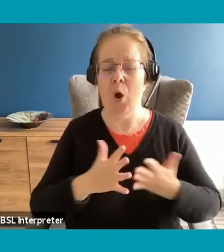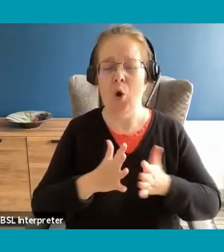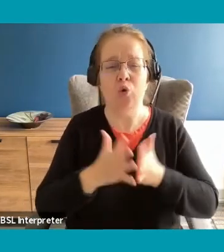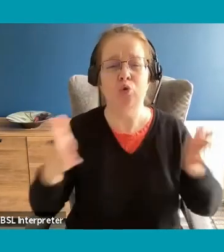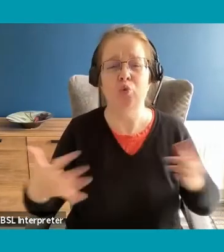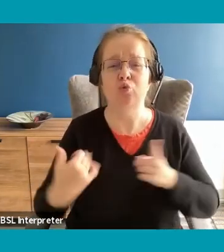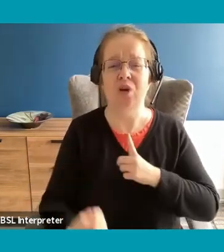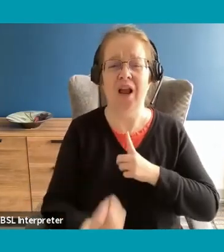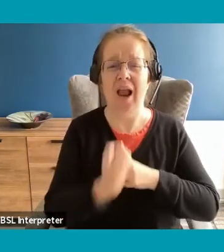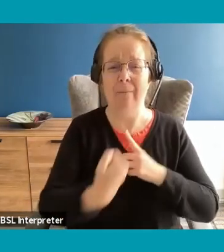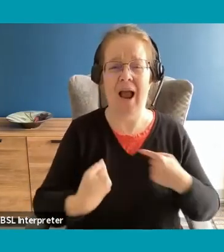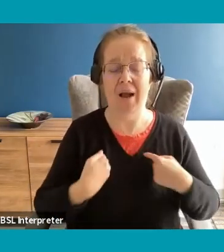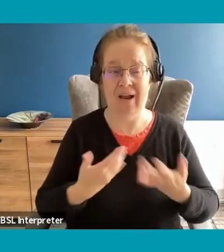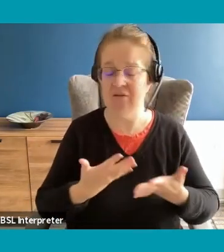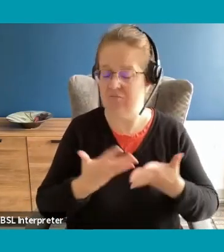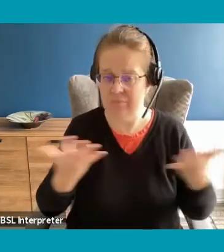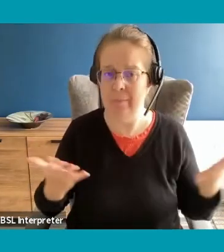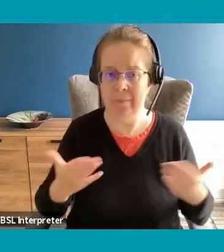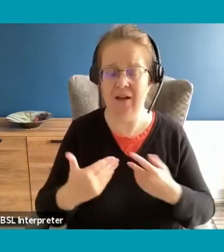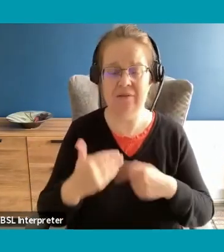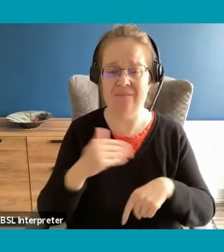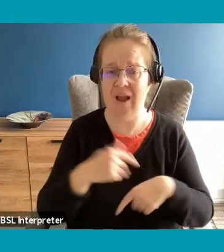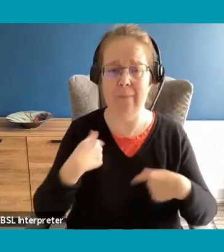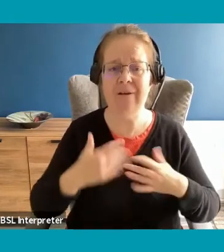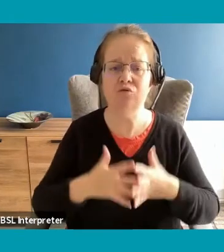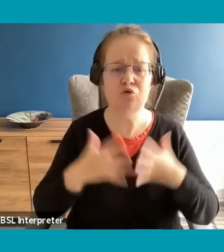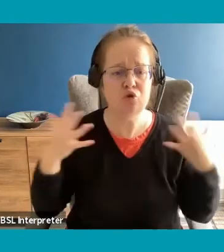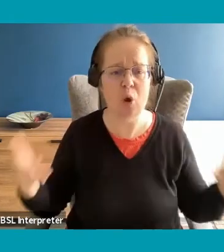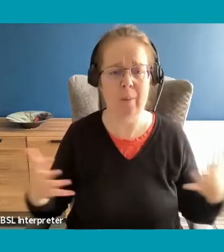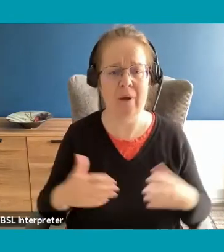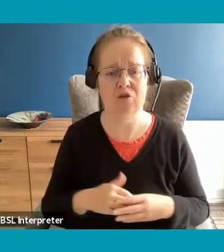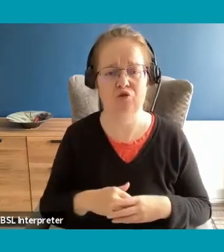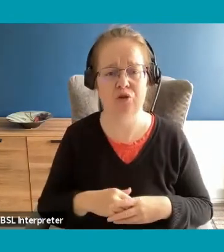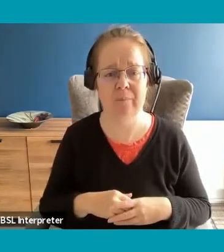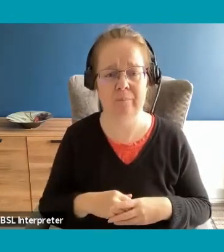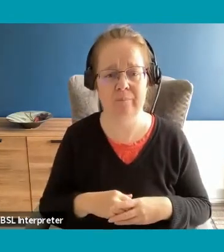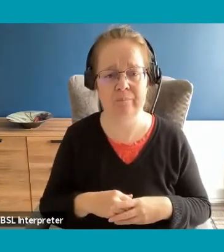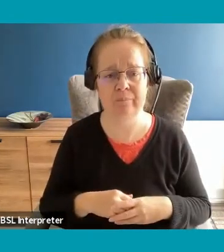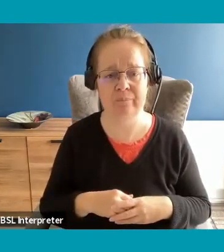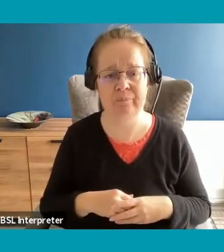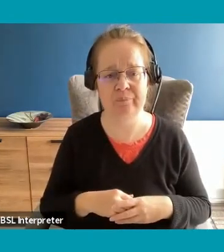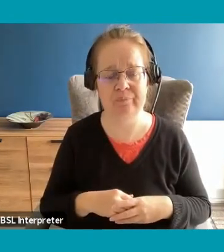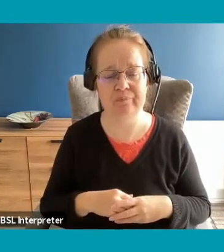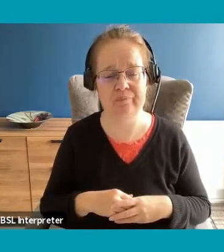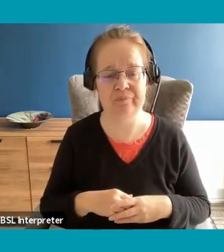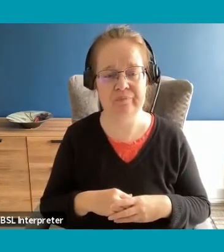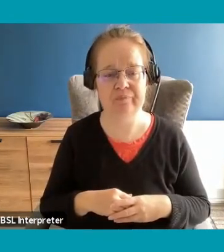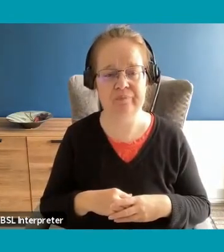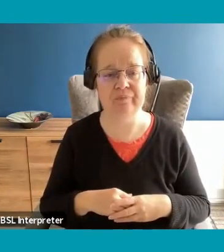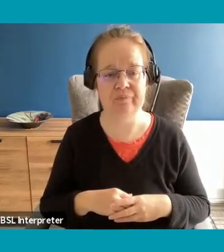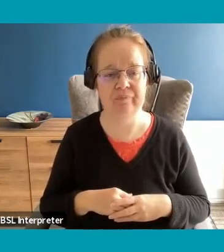helped me so much like I never... to be honest If I saw my younger self and